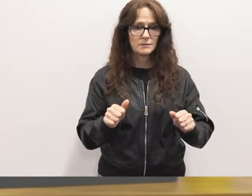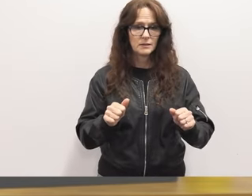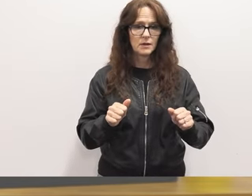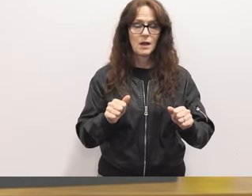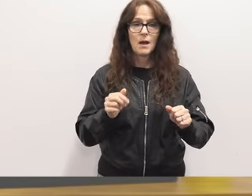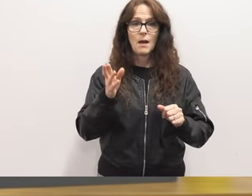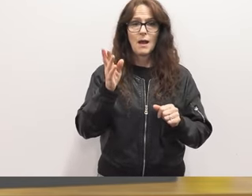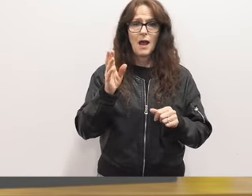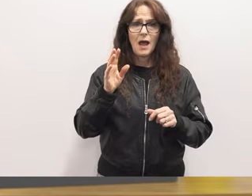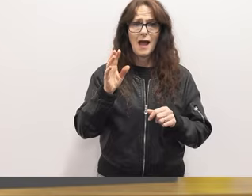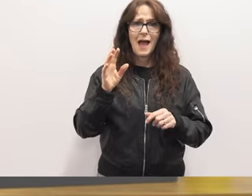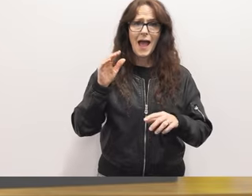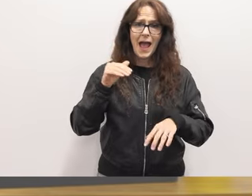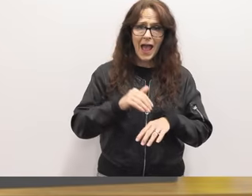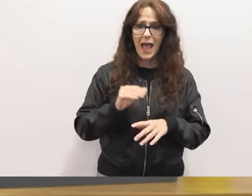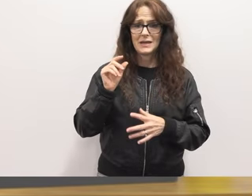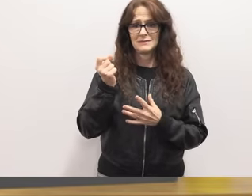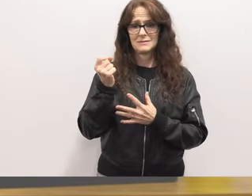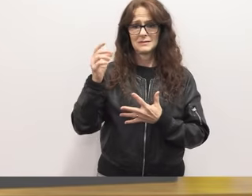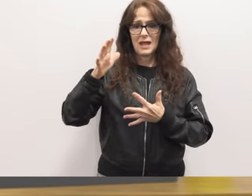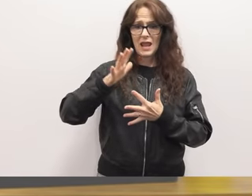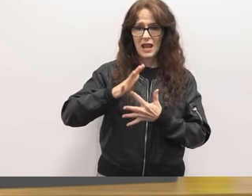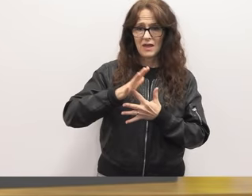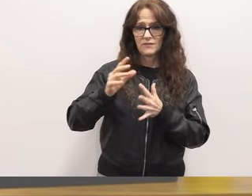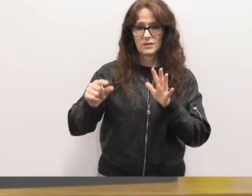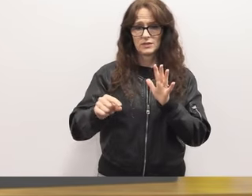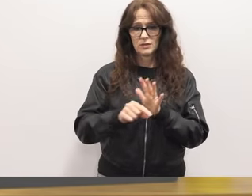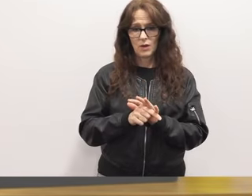The unfortunate truth is that we know